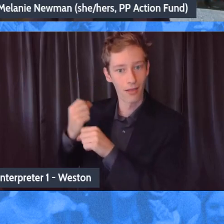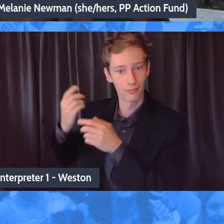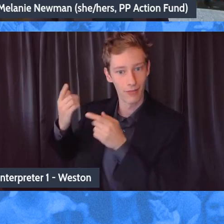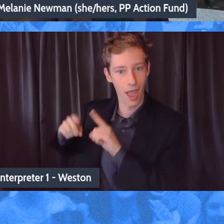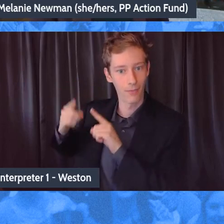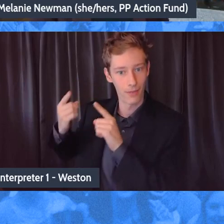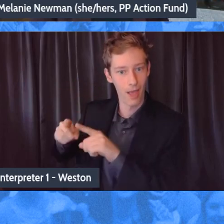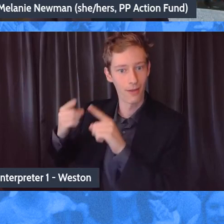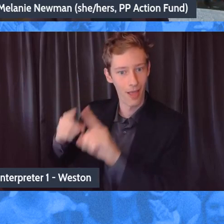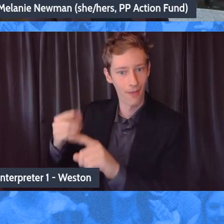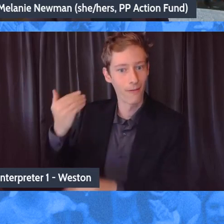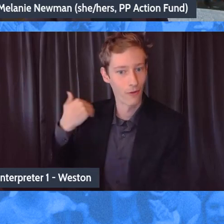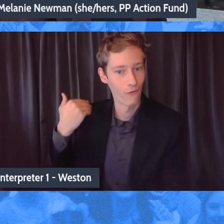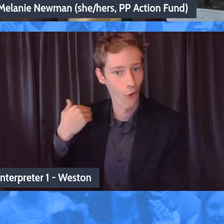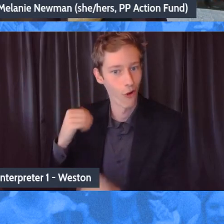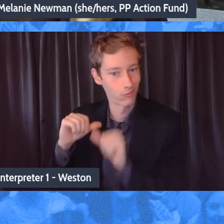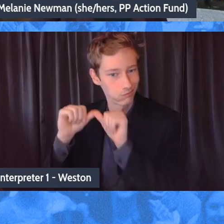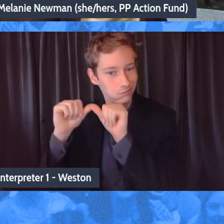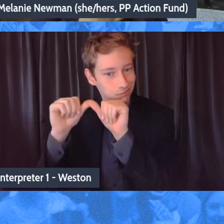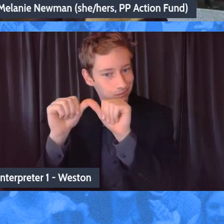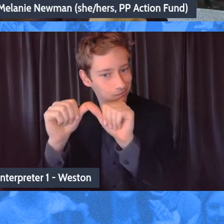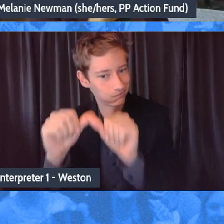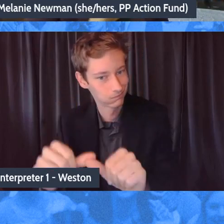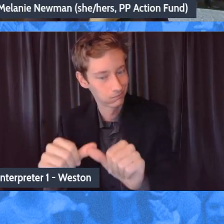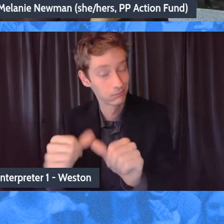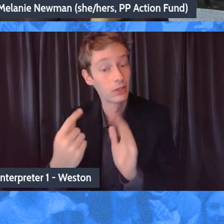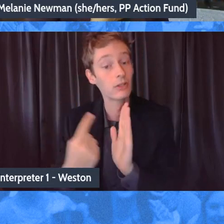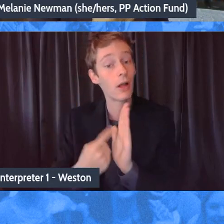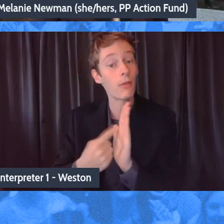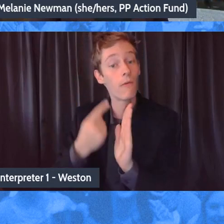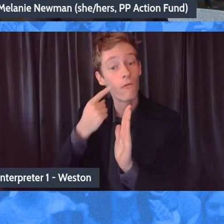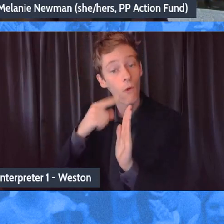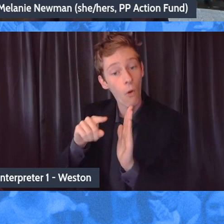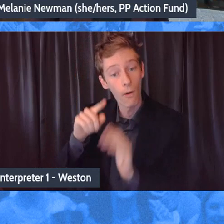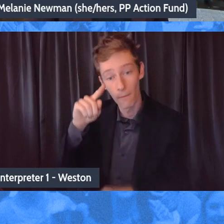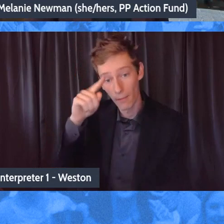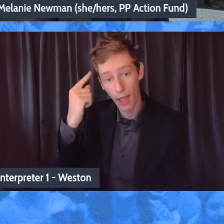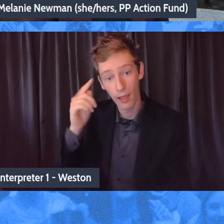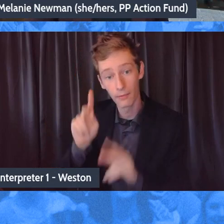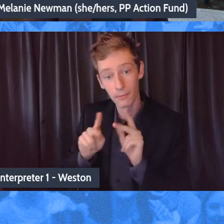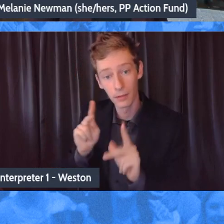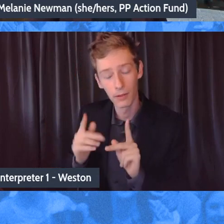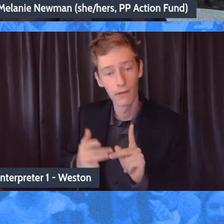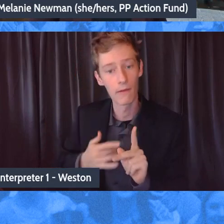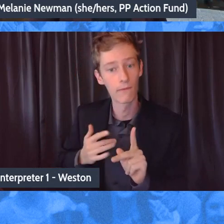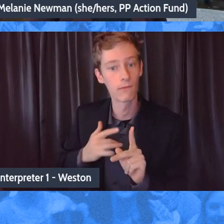I know sometimes particularly for black people in this country it can feel like we are going backward.